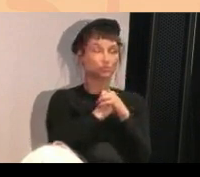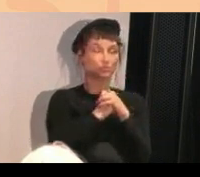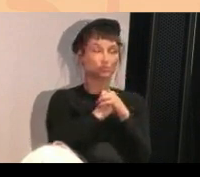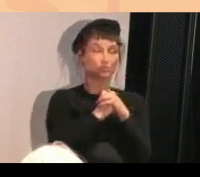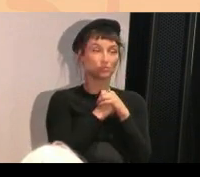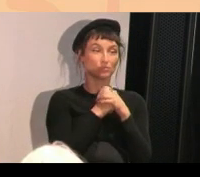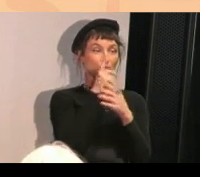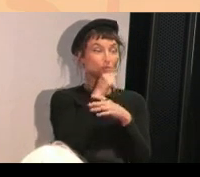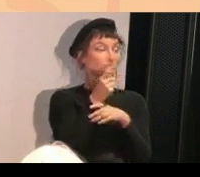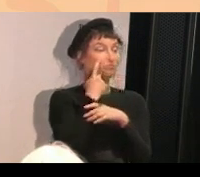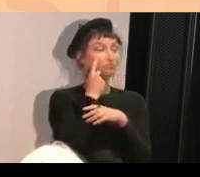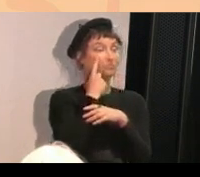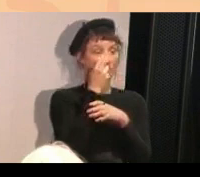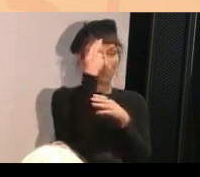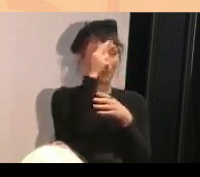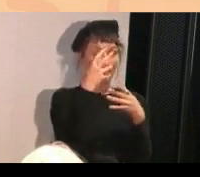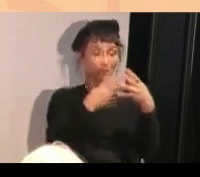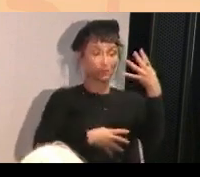and you can see the names of those First Nations